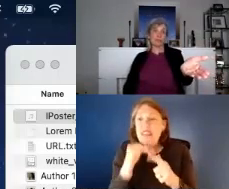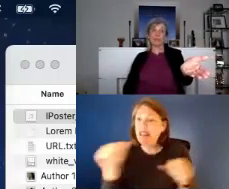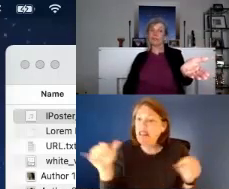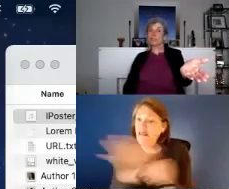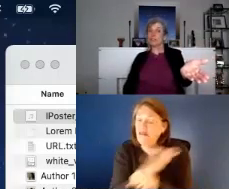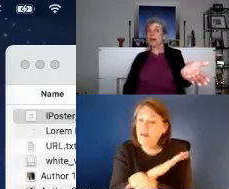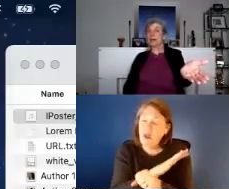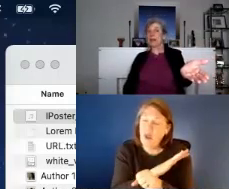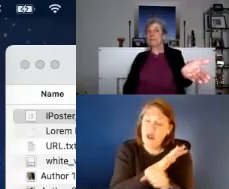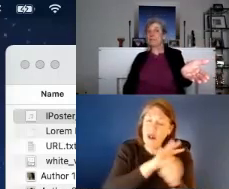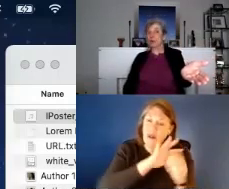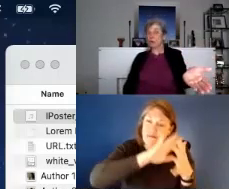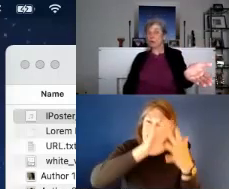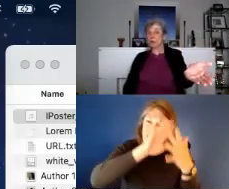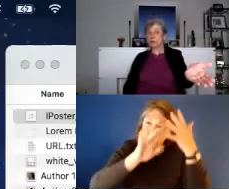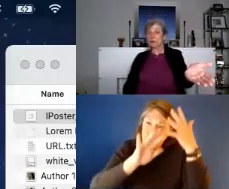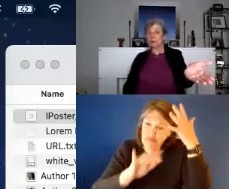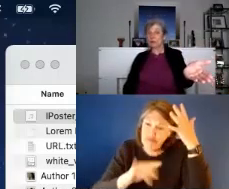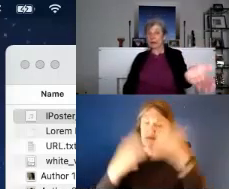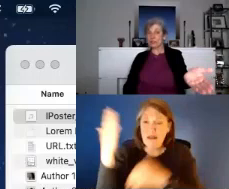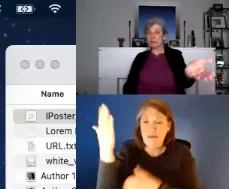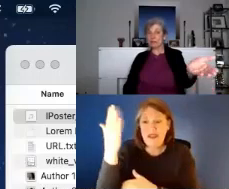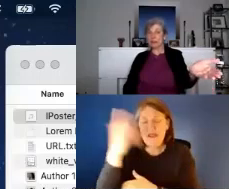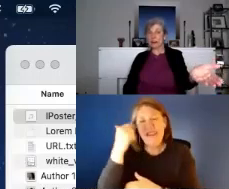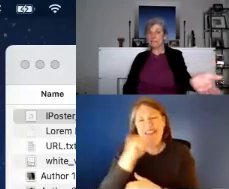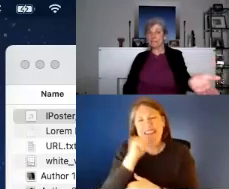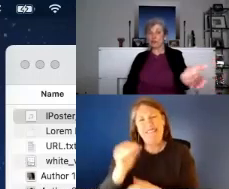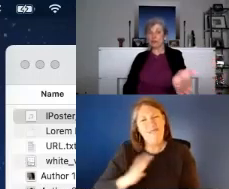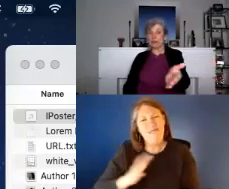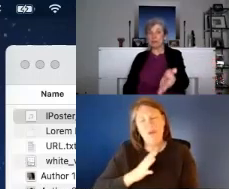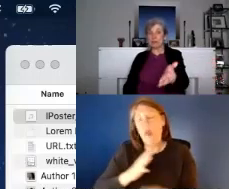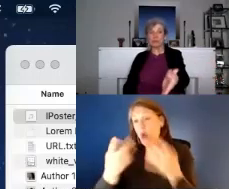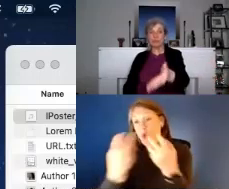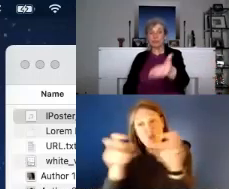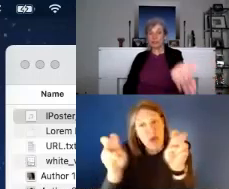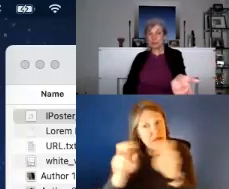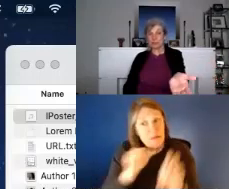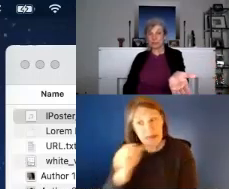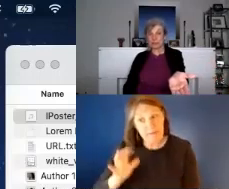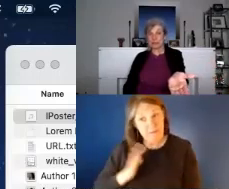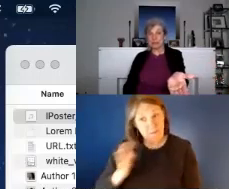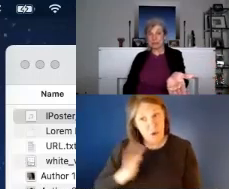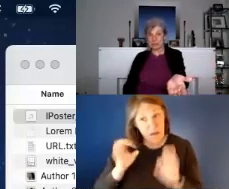because is not a formal -- roundtables are not a formal opportunity to present papers